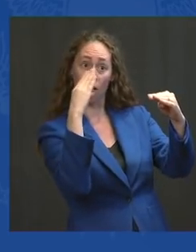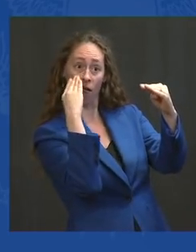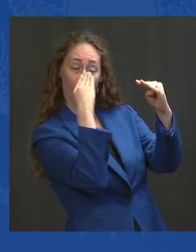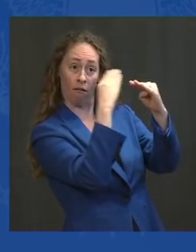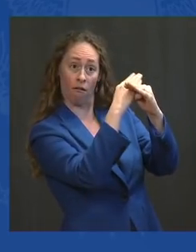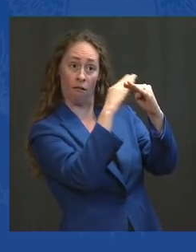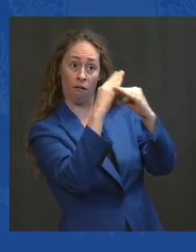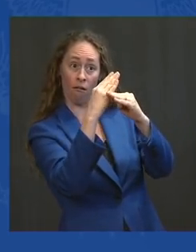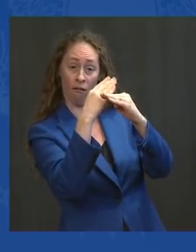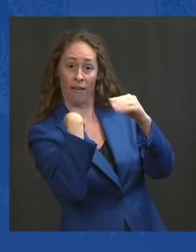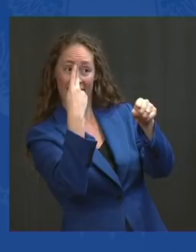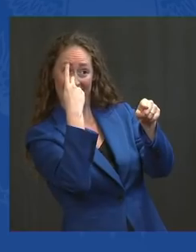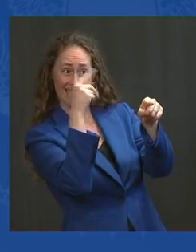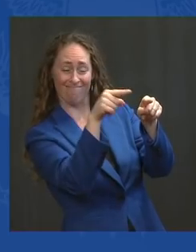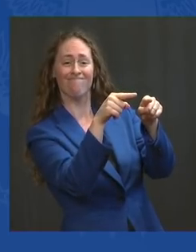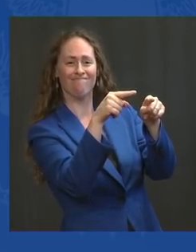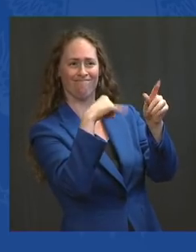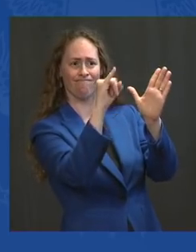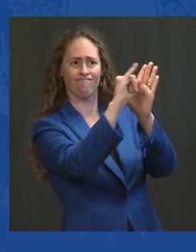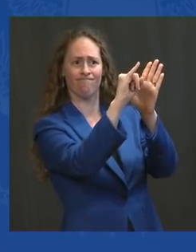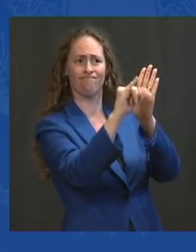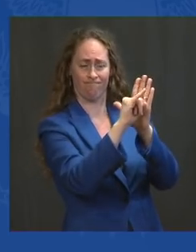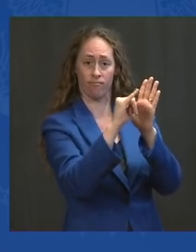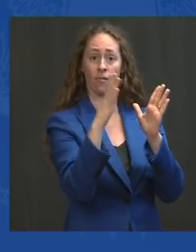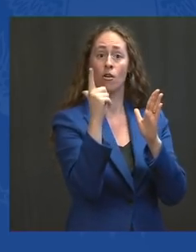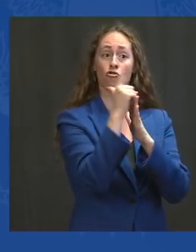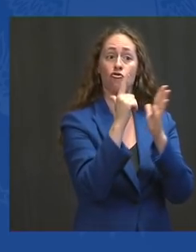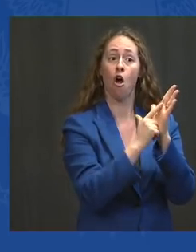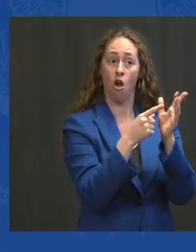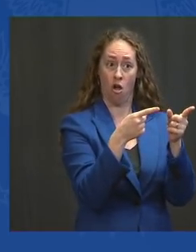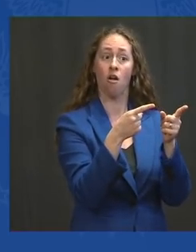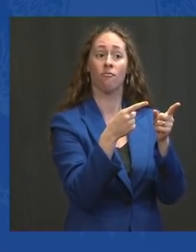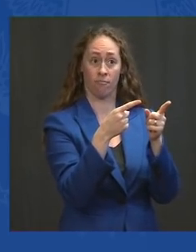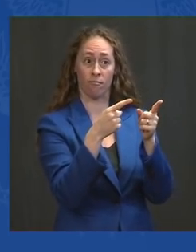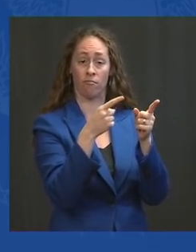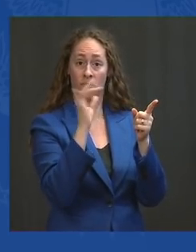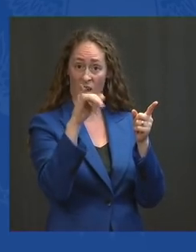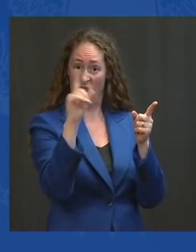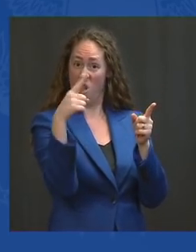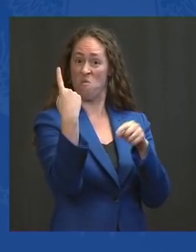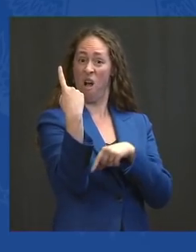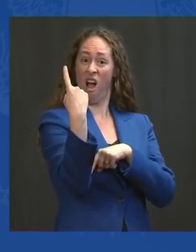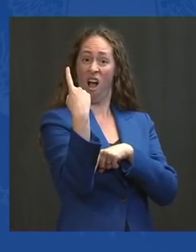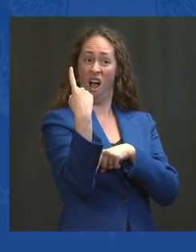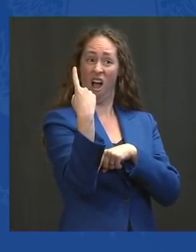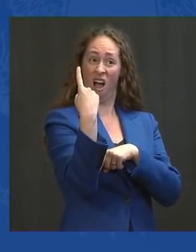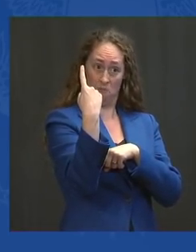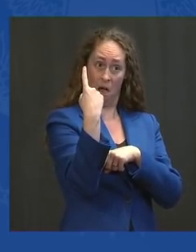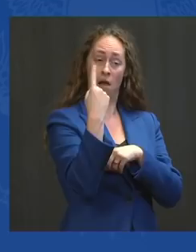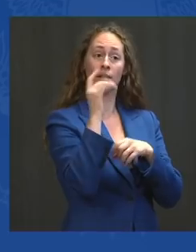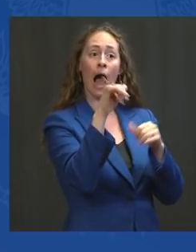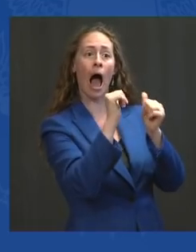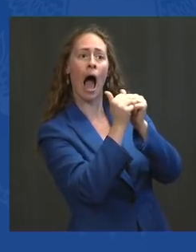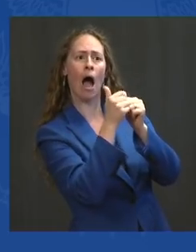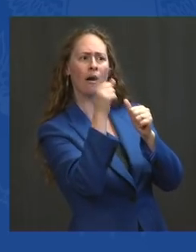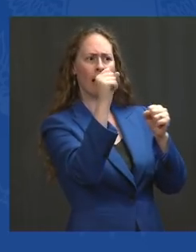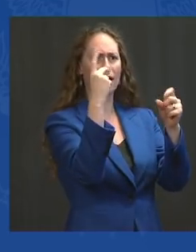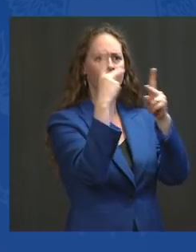Legislation is one tool, but not the only tool. And it's not the only measure of our obligation to defend democracy today.